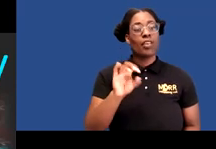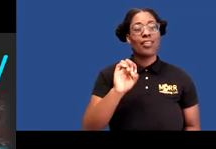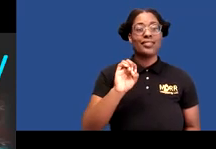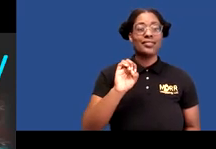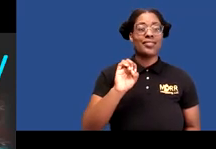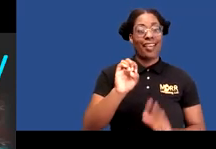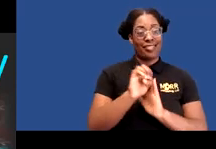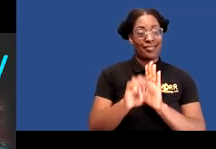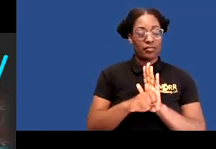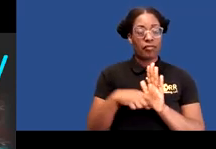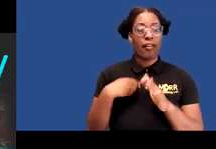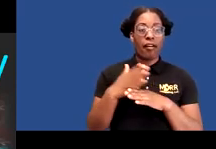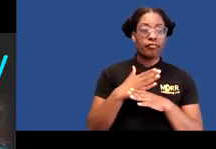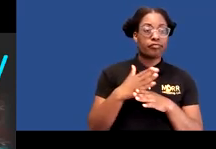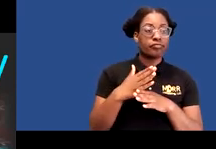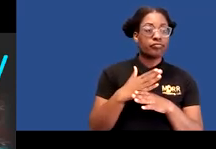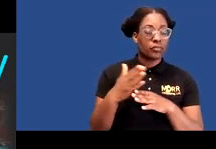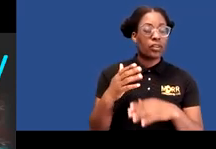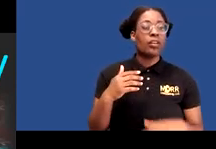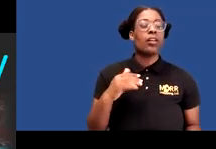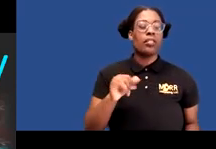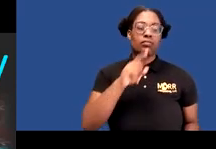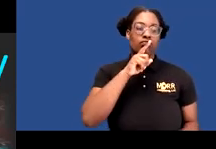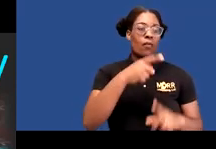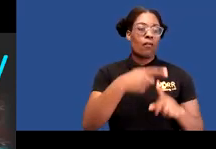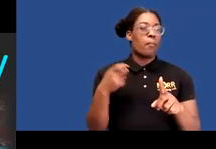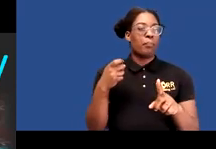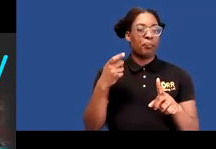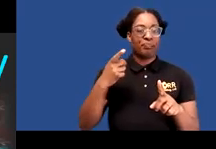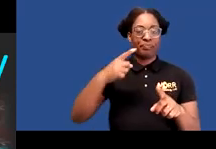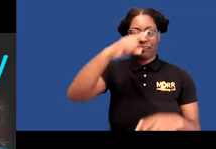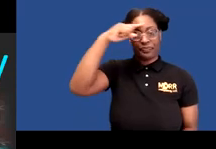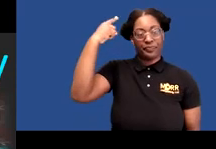It certainly comes out of and grows out of a black womanist tradition.